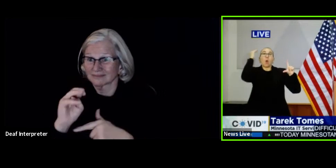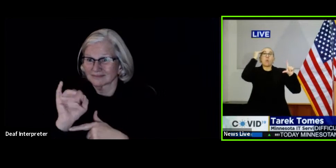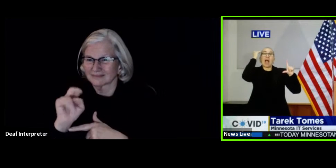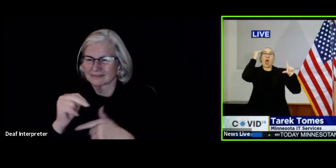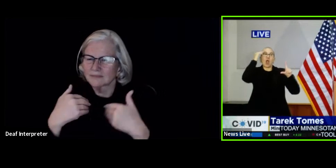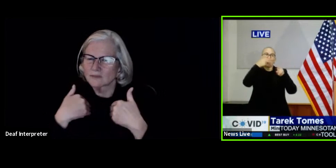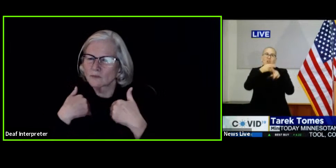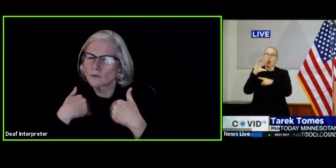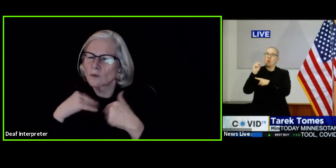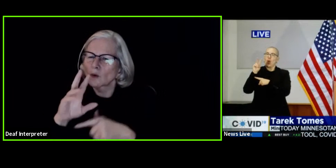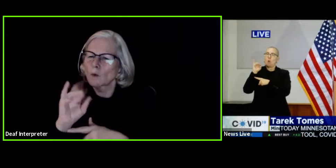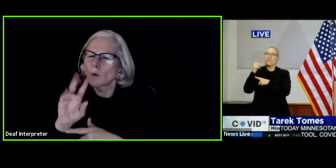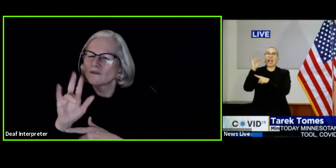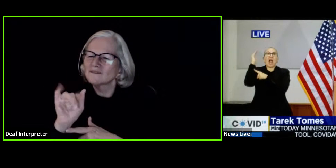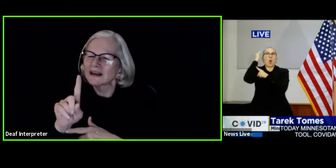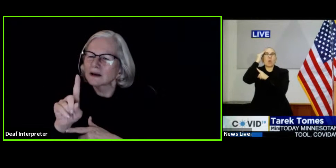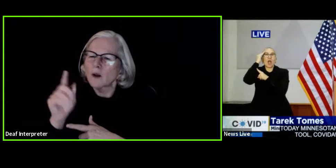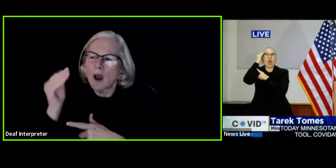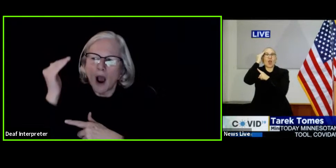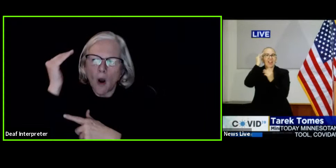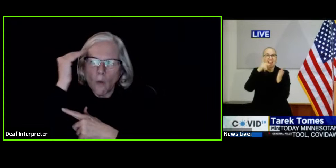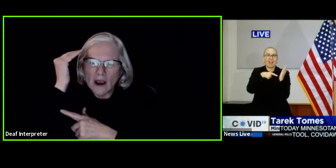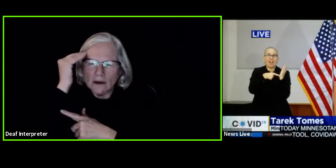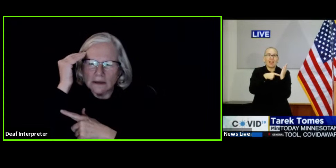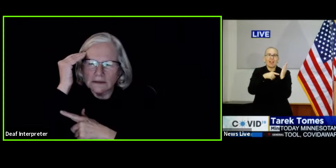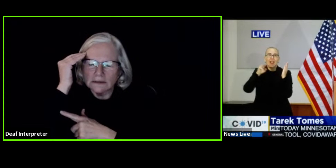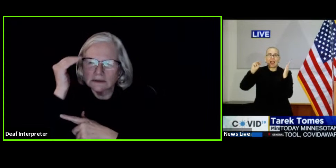CENTERED COVID EXPOSURE NOTIFICATION APP. THAT WILL HELP